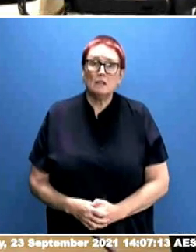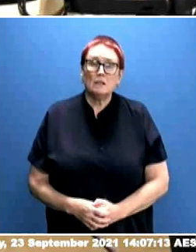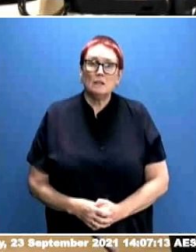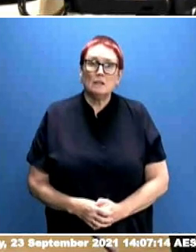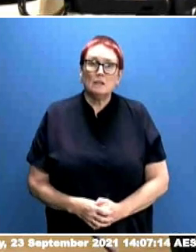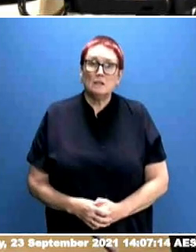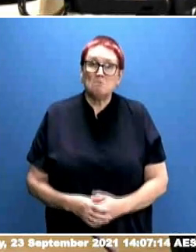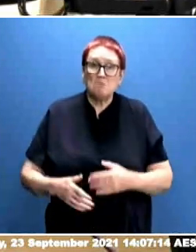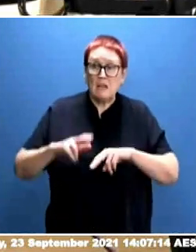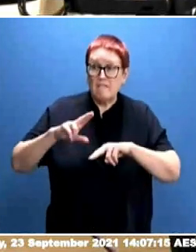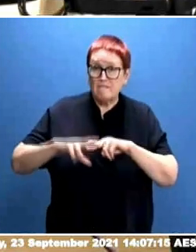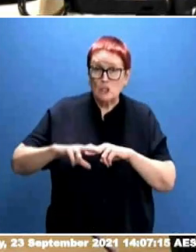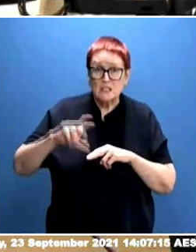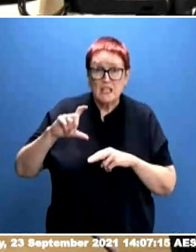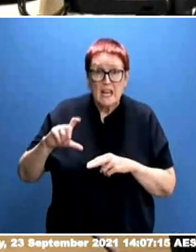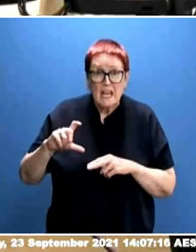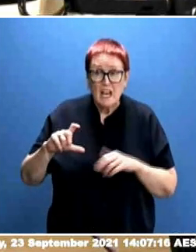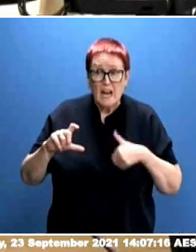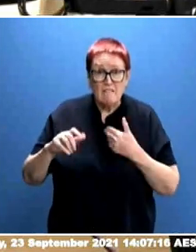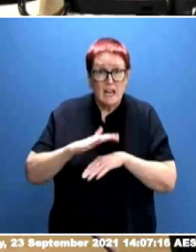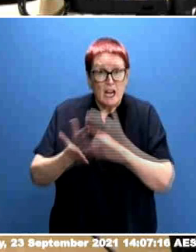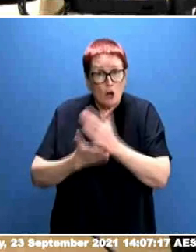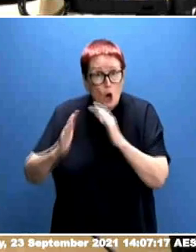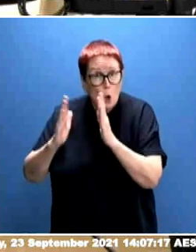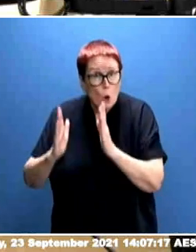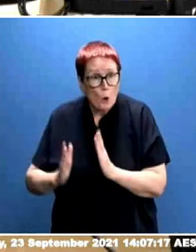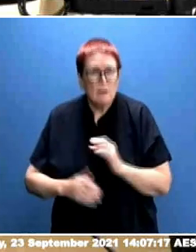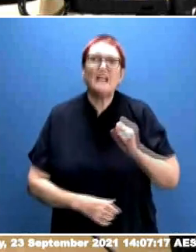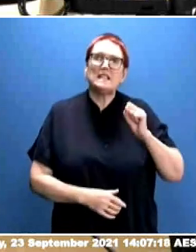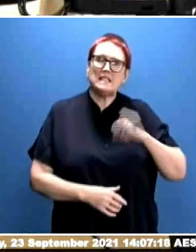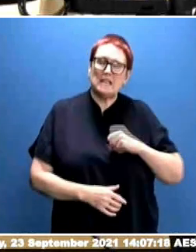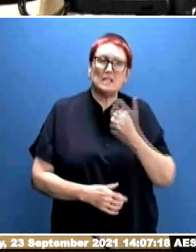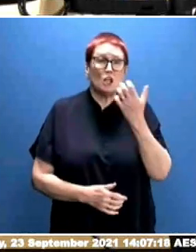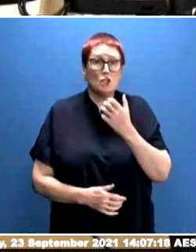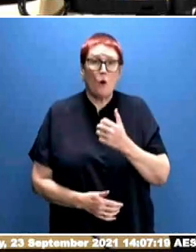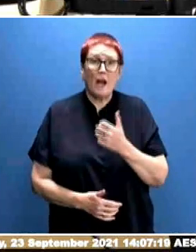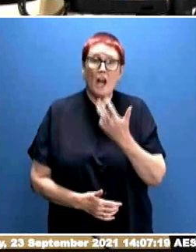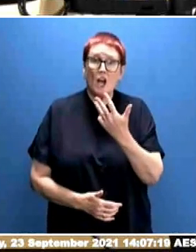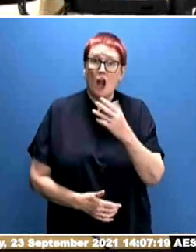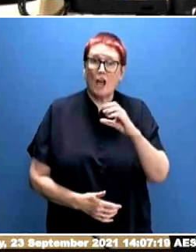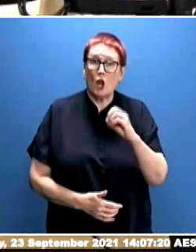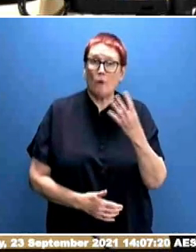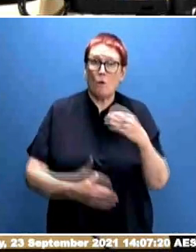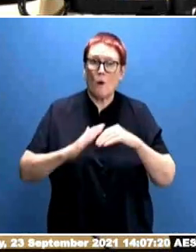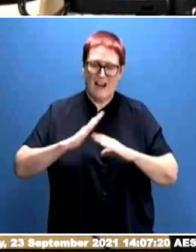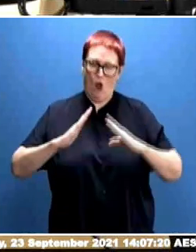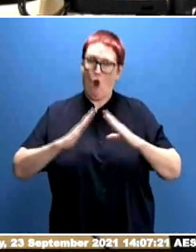foster care home-based situations? Yes, so 904 are in home-based family placements.